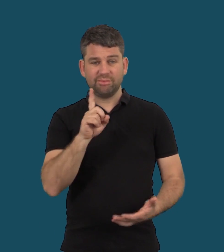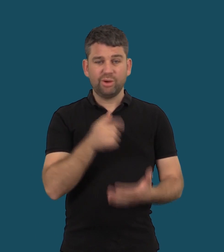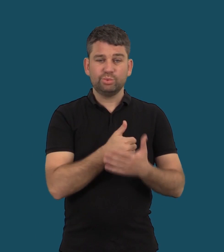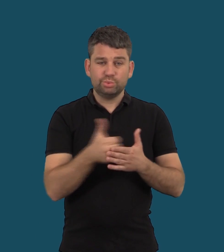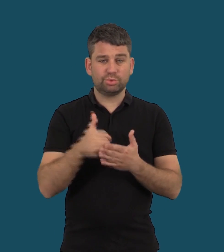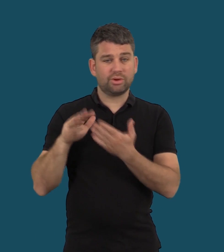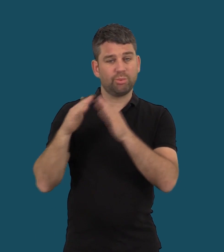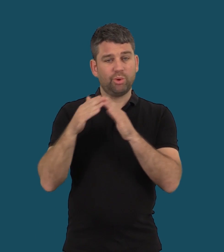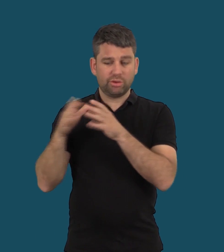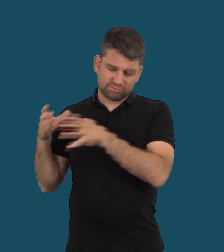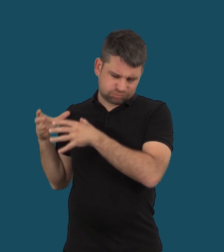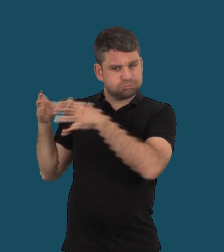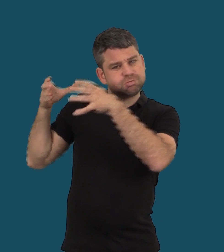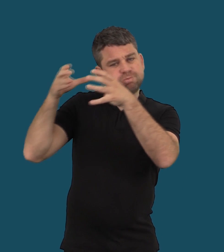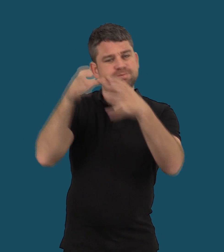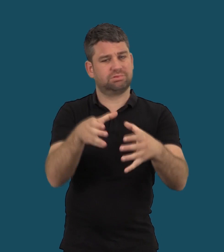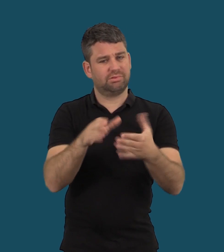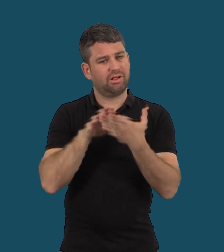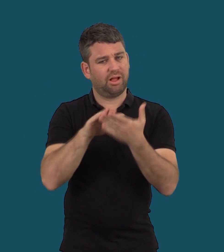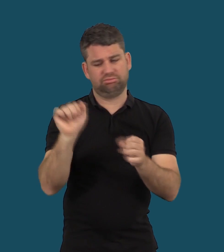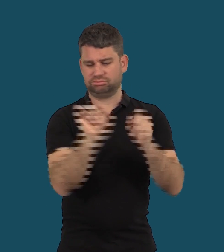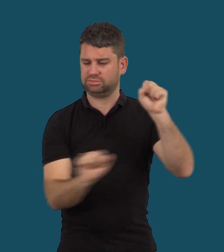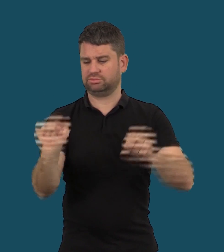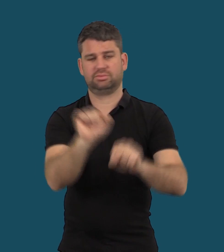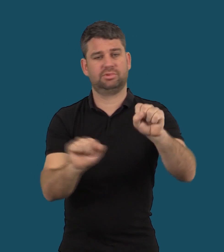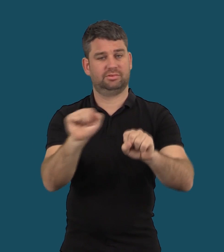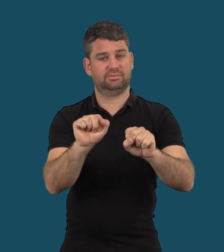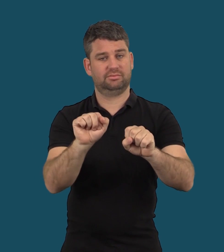Often communities will rally around to clean up together.